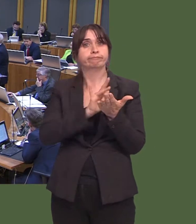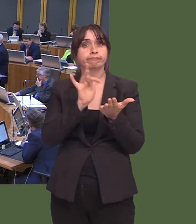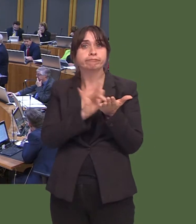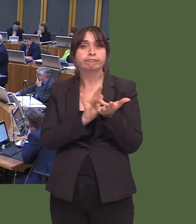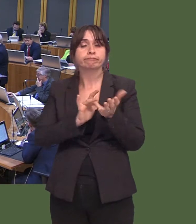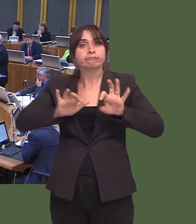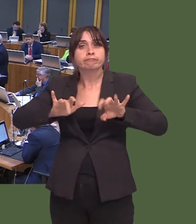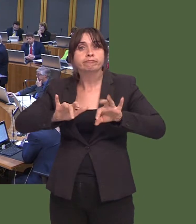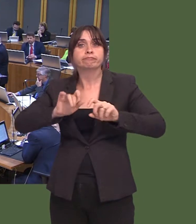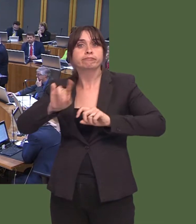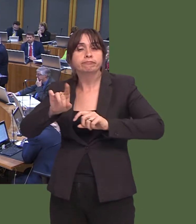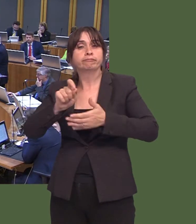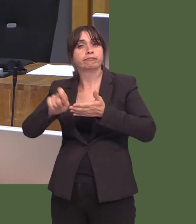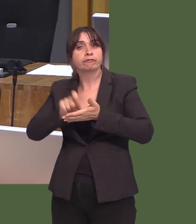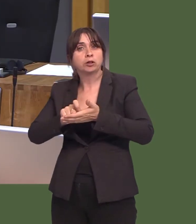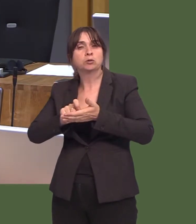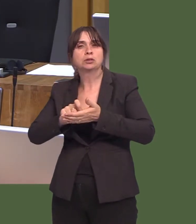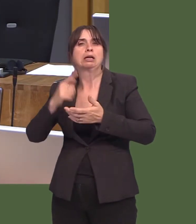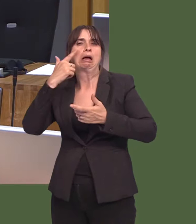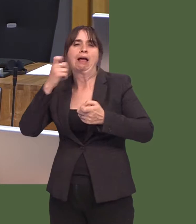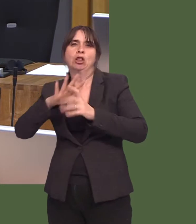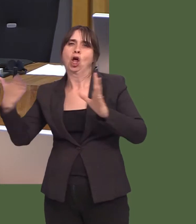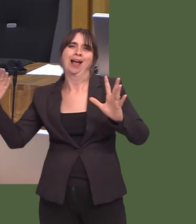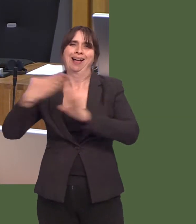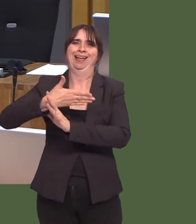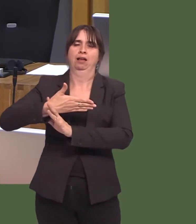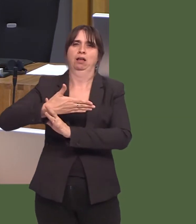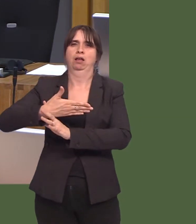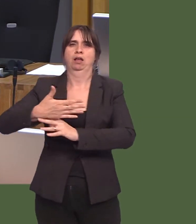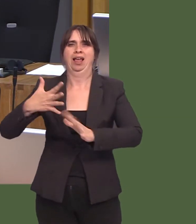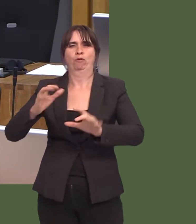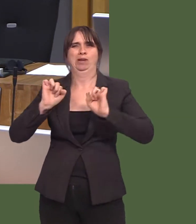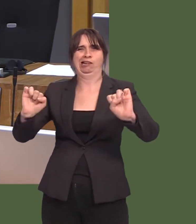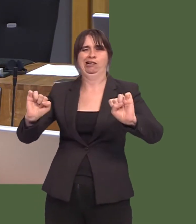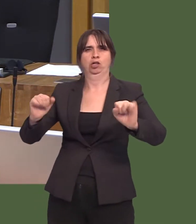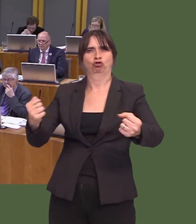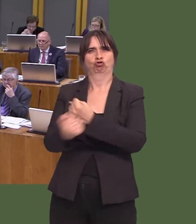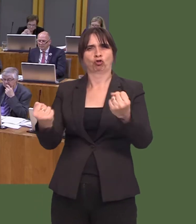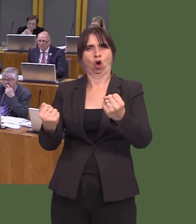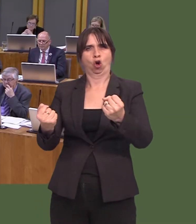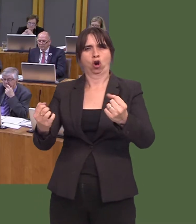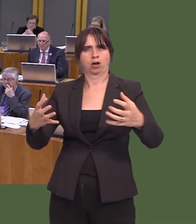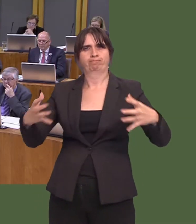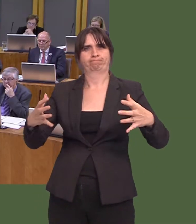place. There are some practical security issues, I understand, which would make it very difficult at the moment, but thereís no reason why, ultimately, it shouldnít happen.